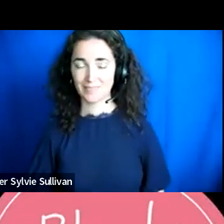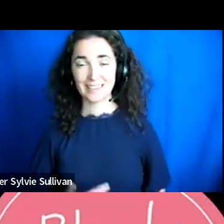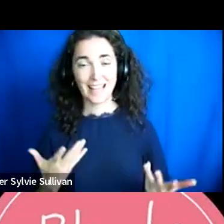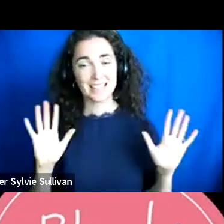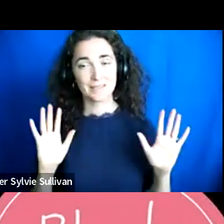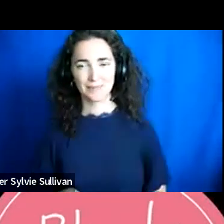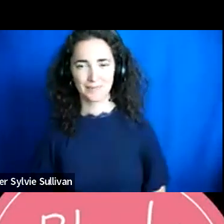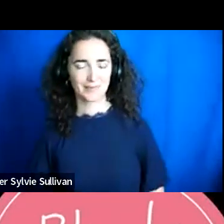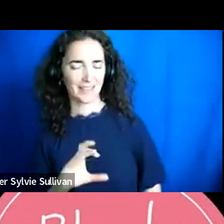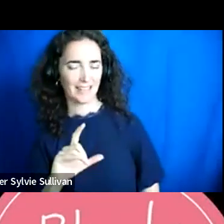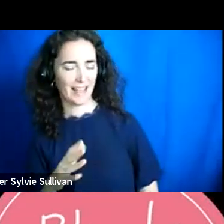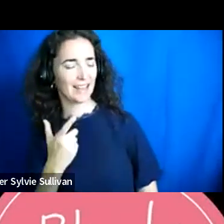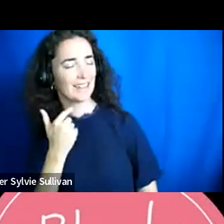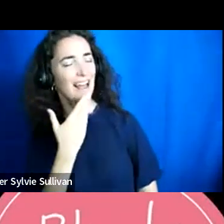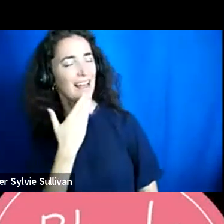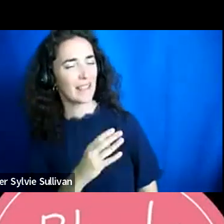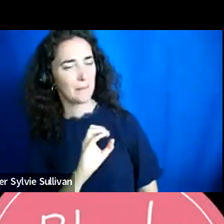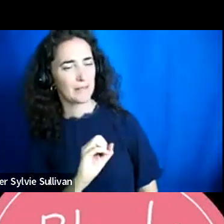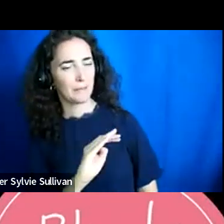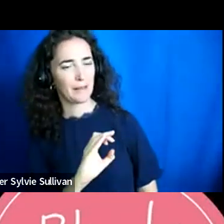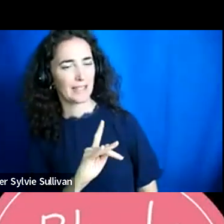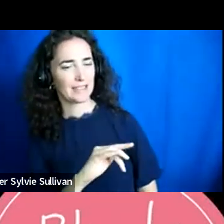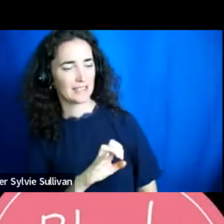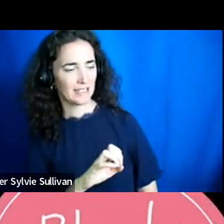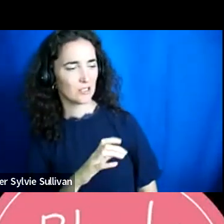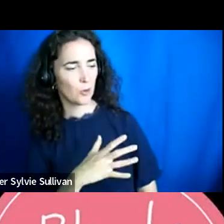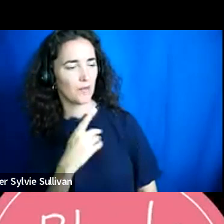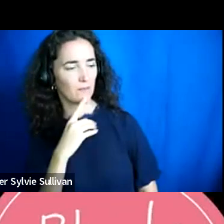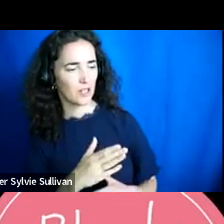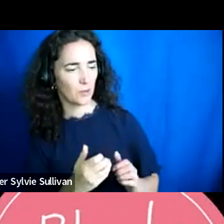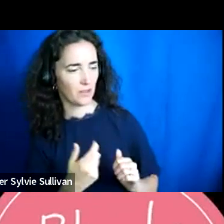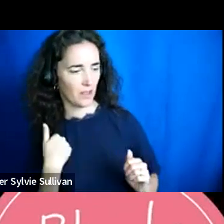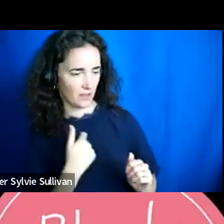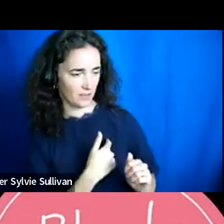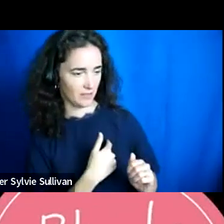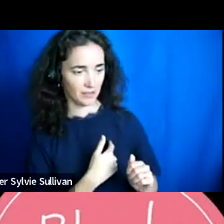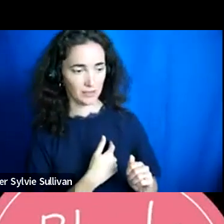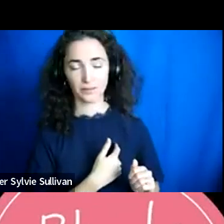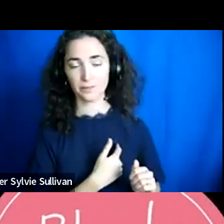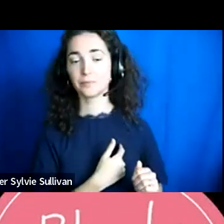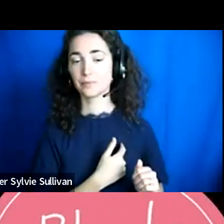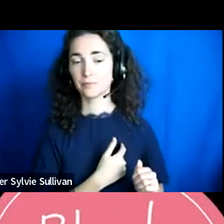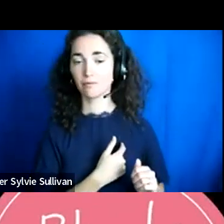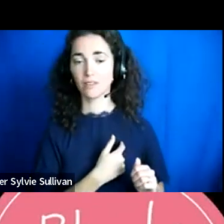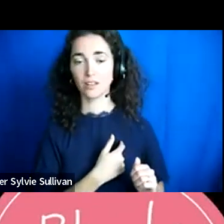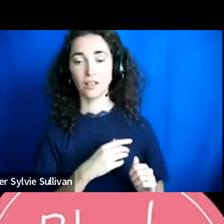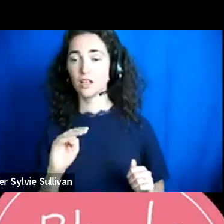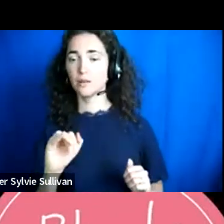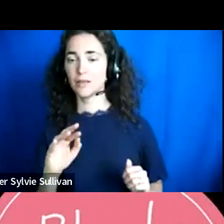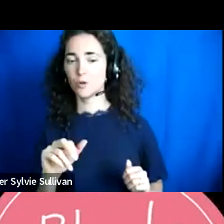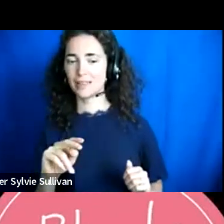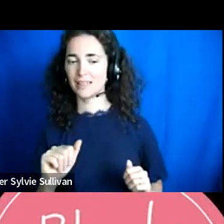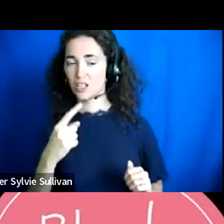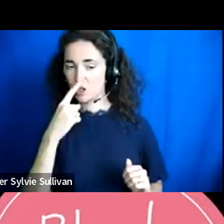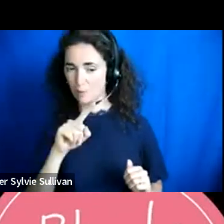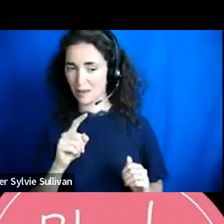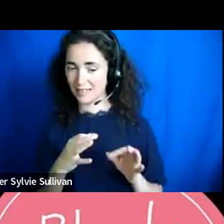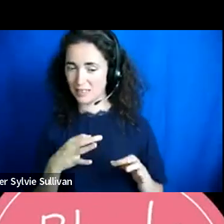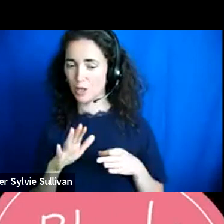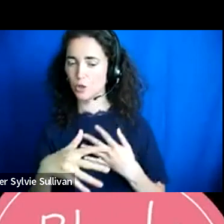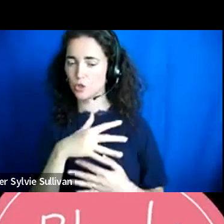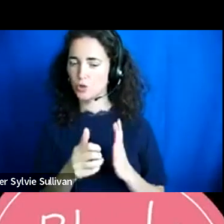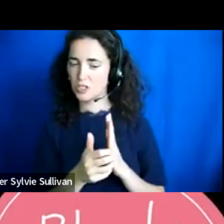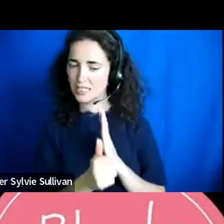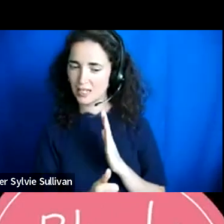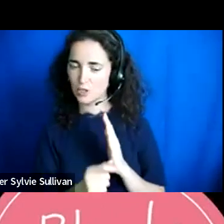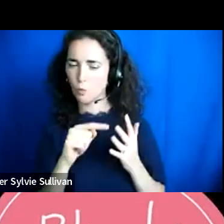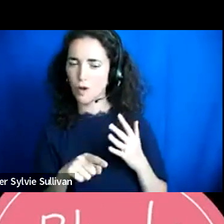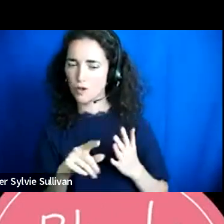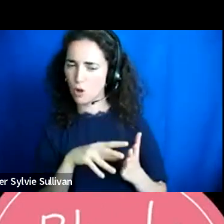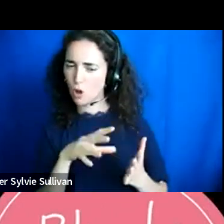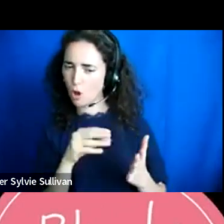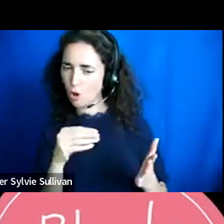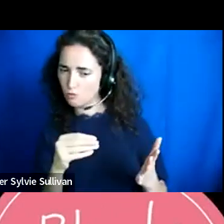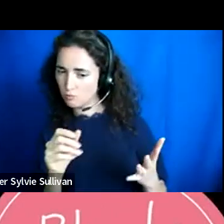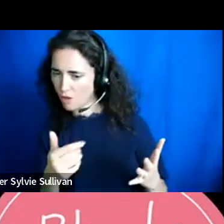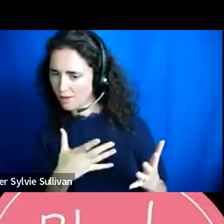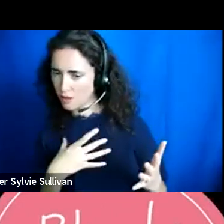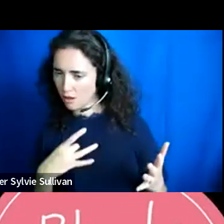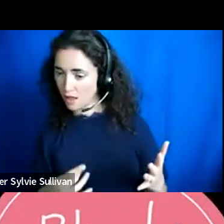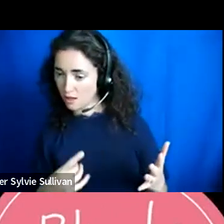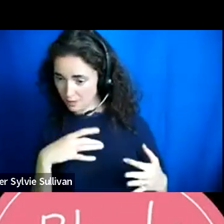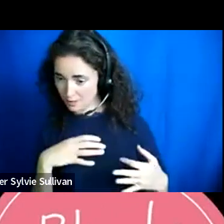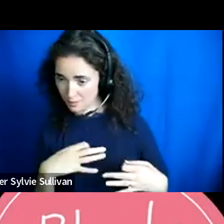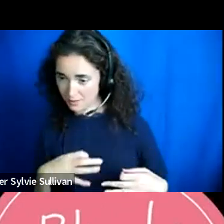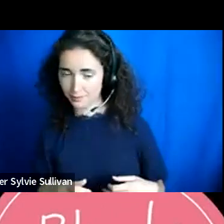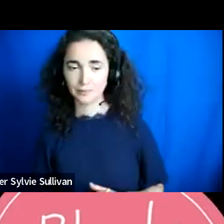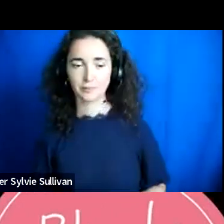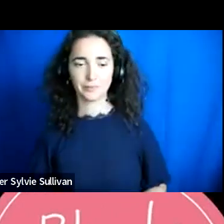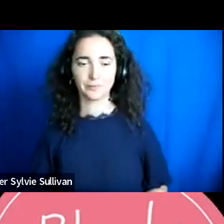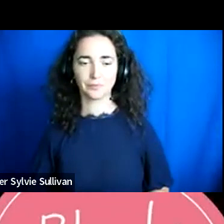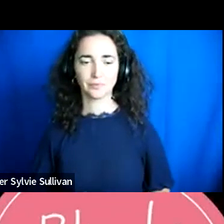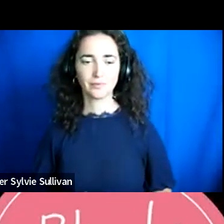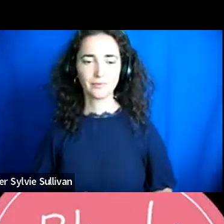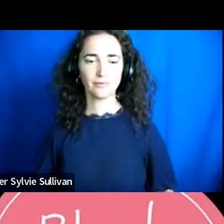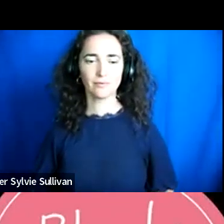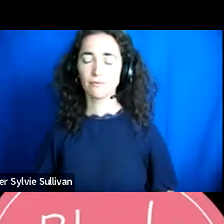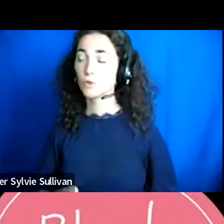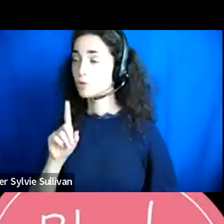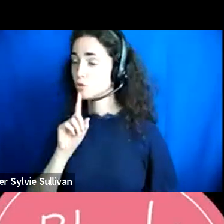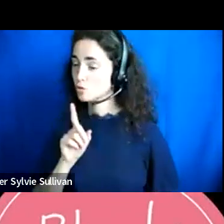Thanks, Mrs. Mackenzie, so much for sharing with us, Miranda. Do you want to talk a little bit about your social, your social skills and and stuff that you learned, and and what other things that you liked and enjoyed sure so